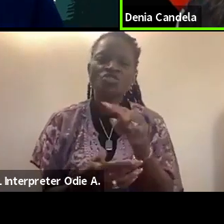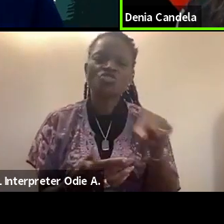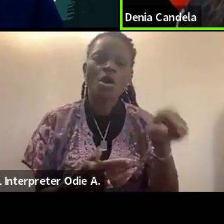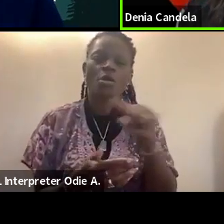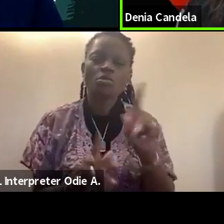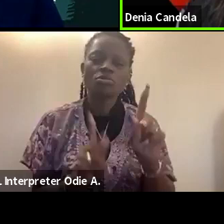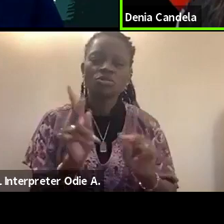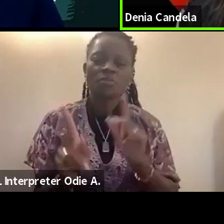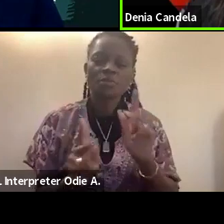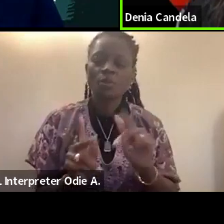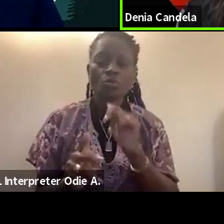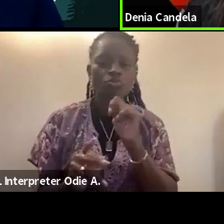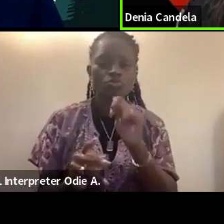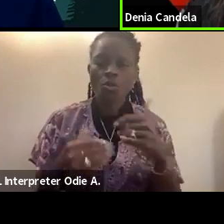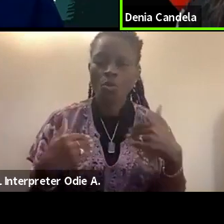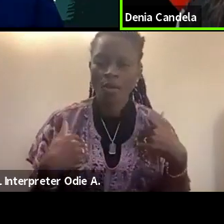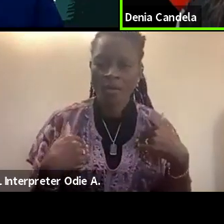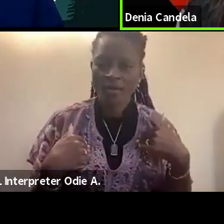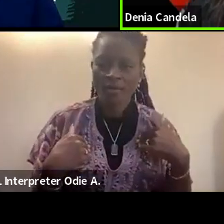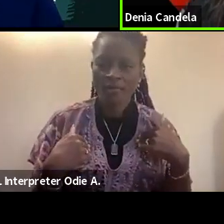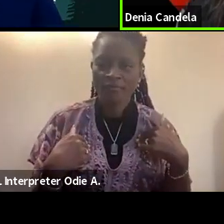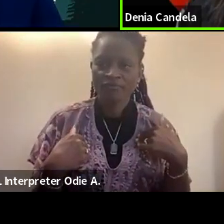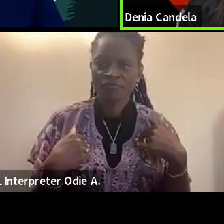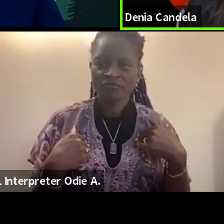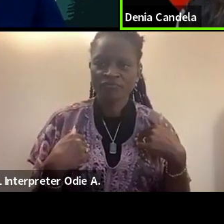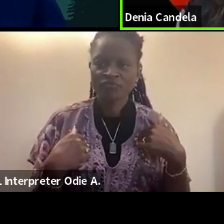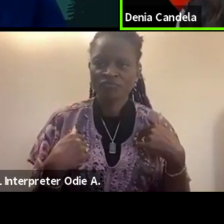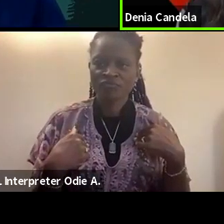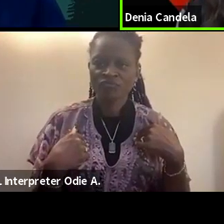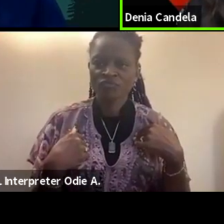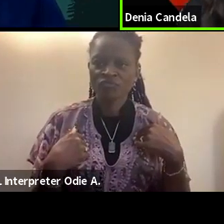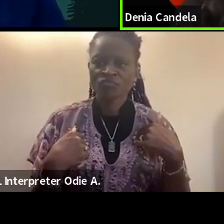explicitly value the voices of community, we design different strategies that lead